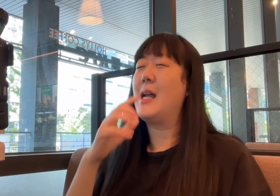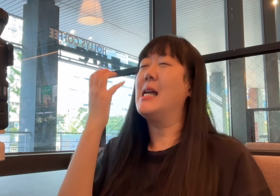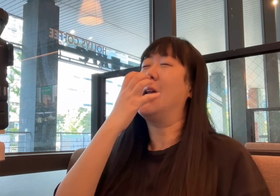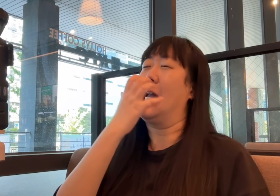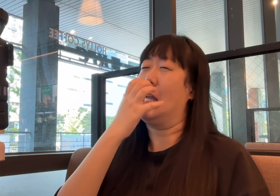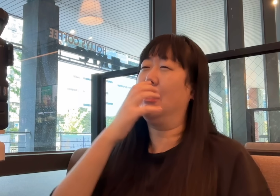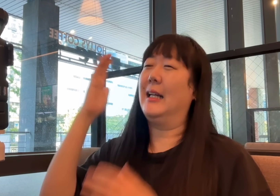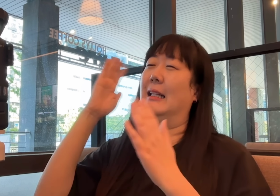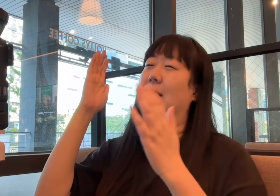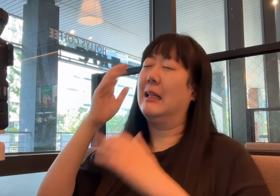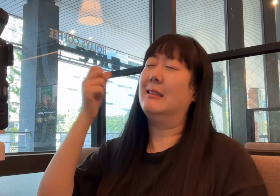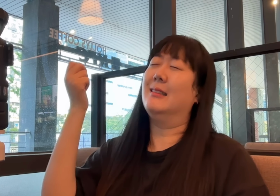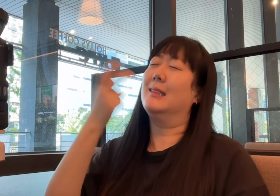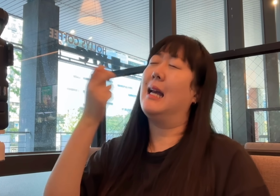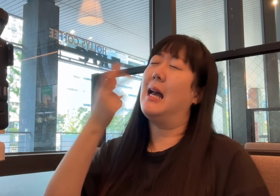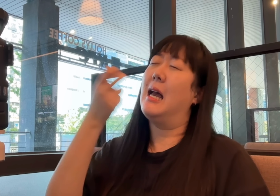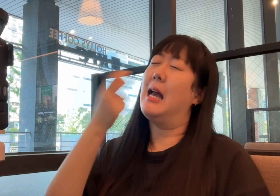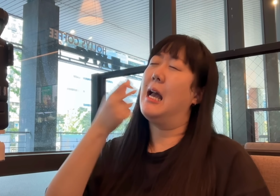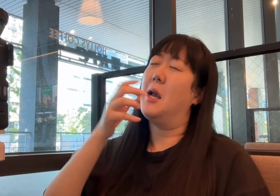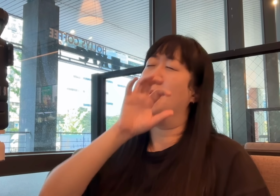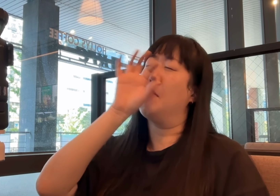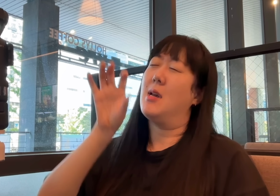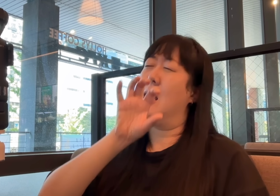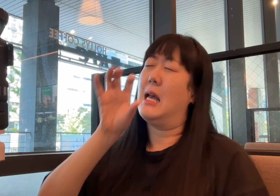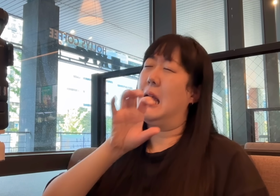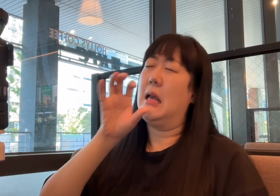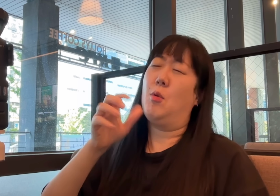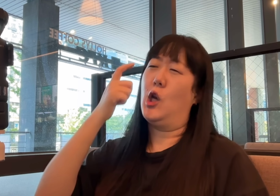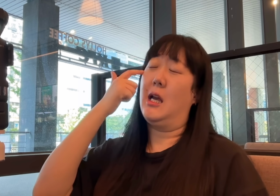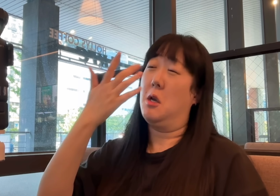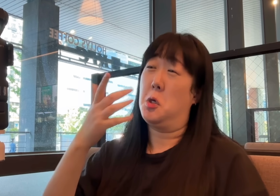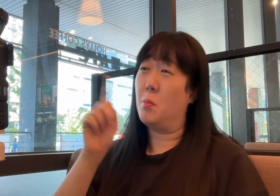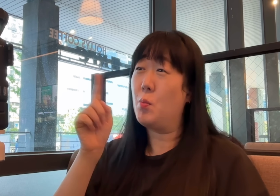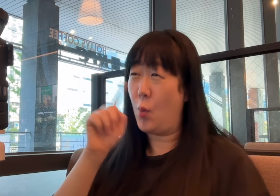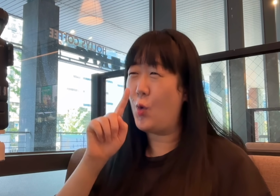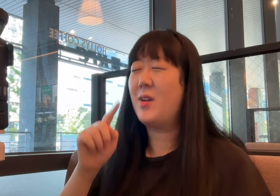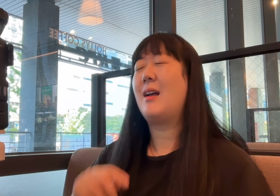Hearing people ask me repeatedly.